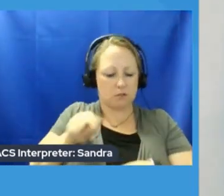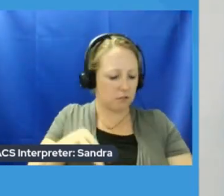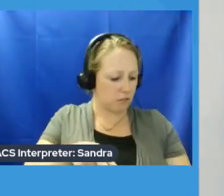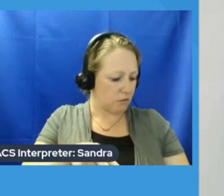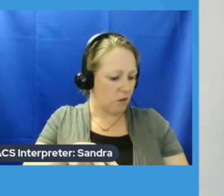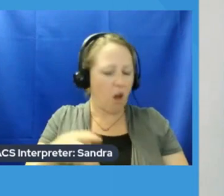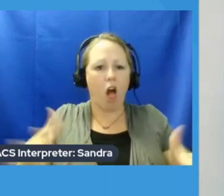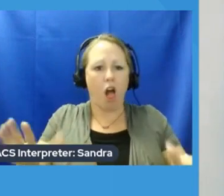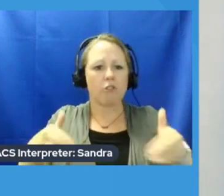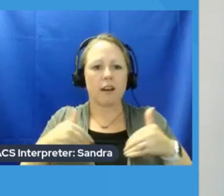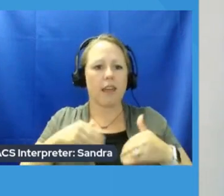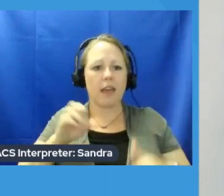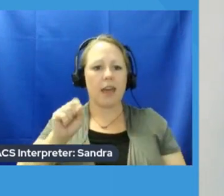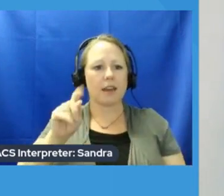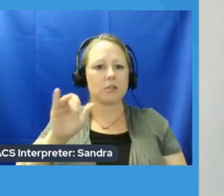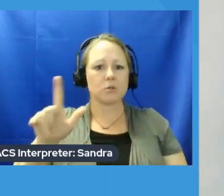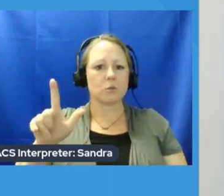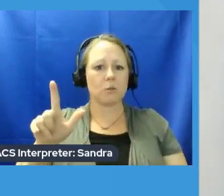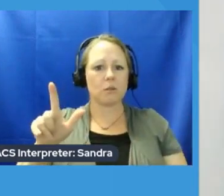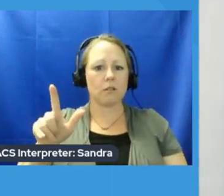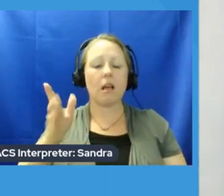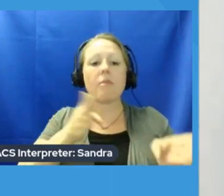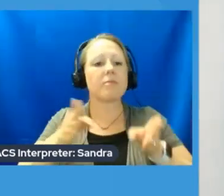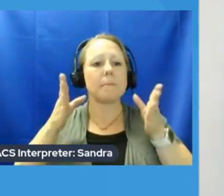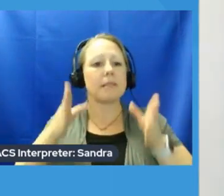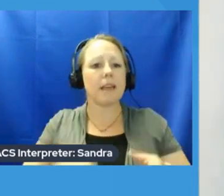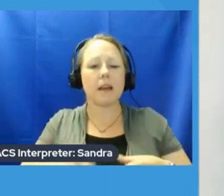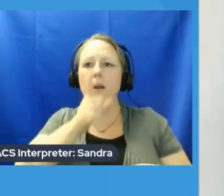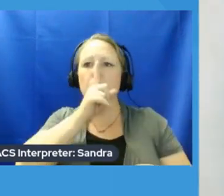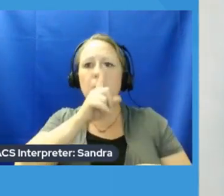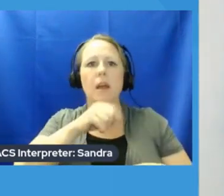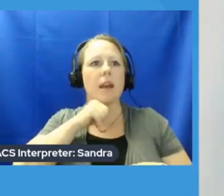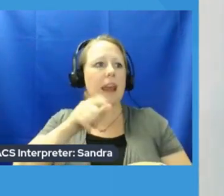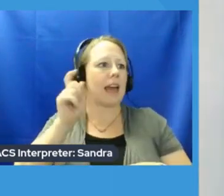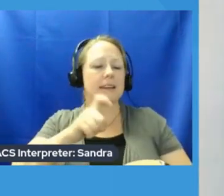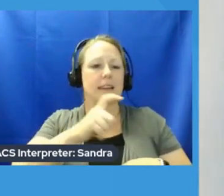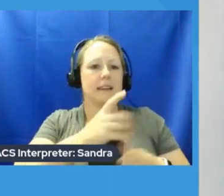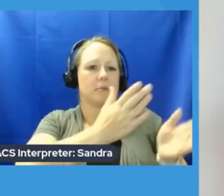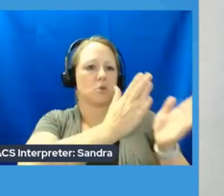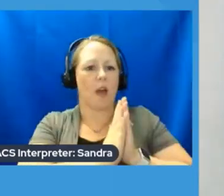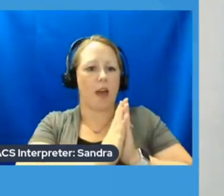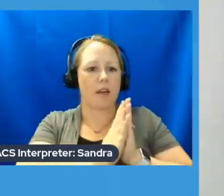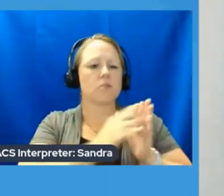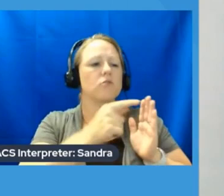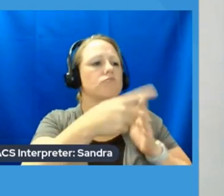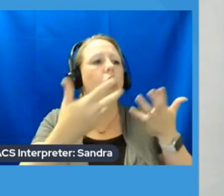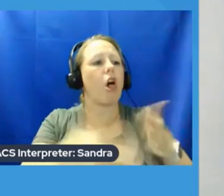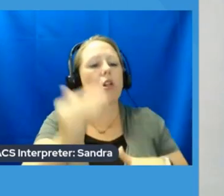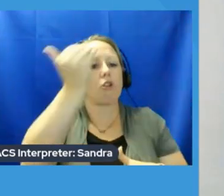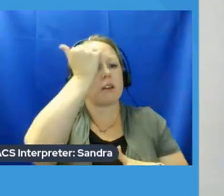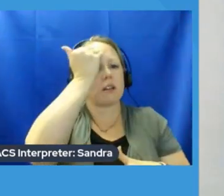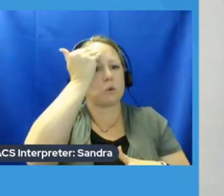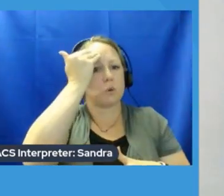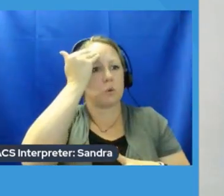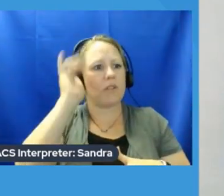didn't even think twice about it. She just knew that that's what I needed and she was ready with the support.